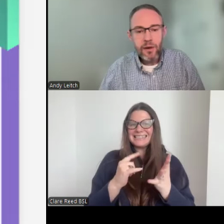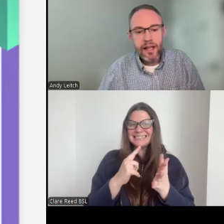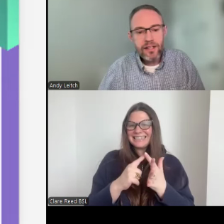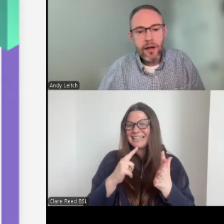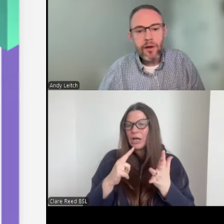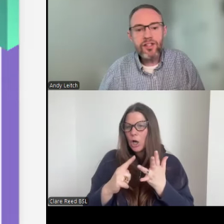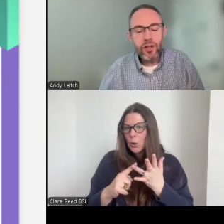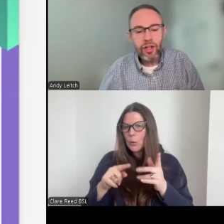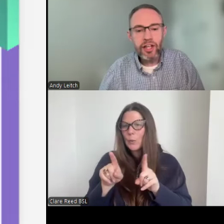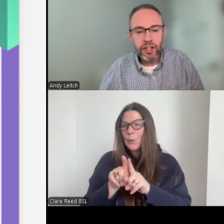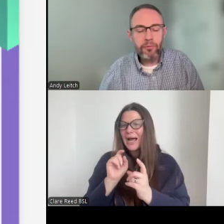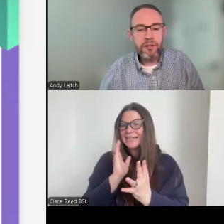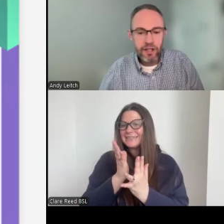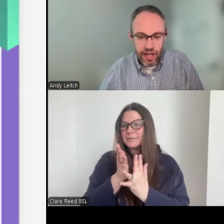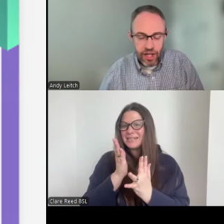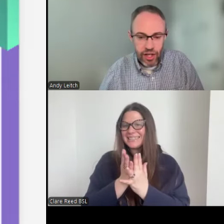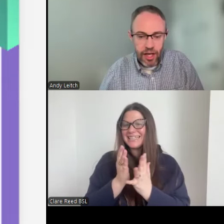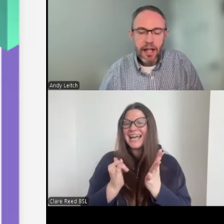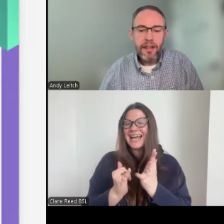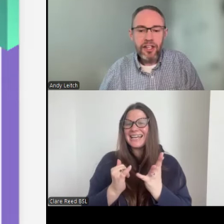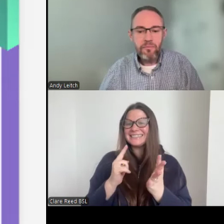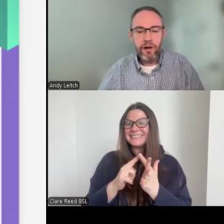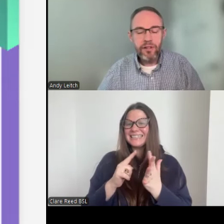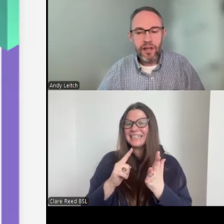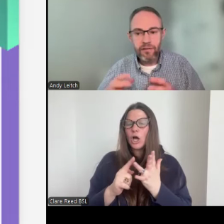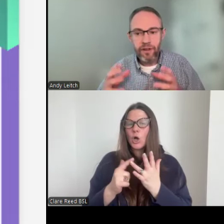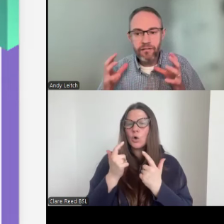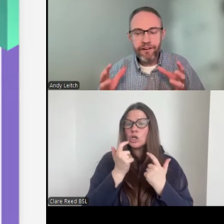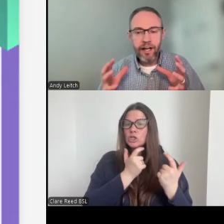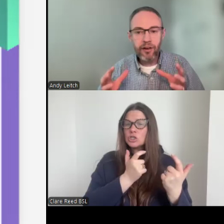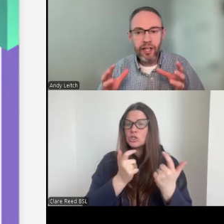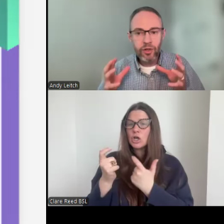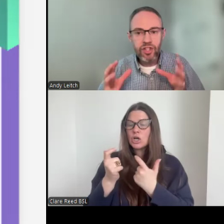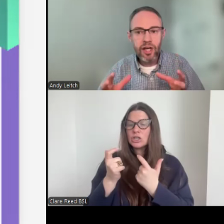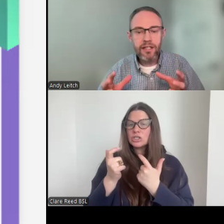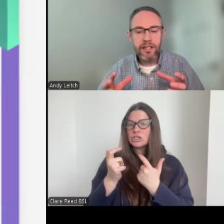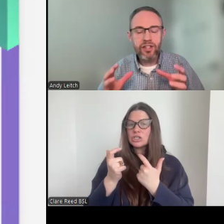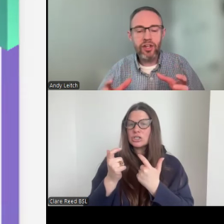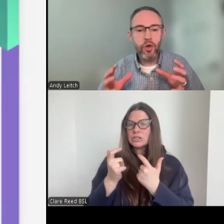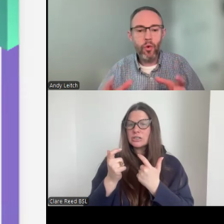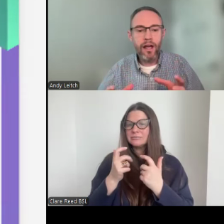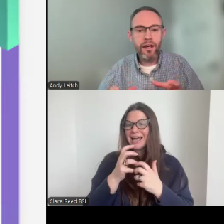SEO is search engine optimisation. That is the process of configuring your site in such a way